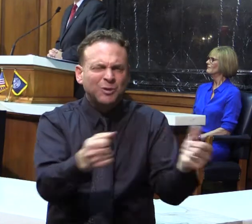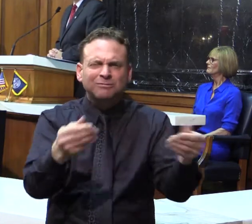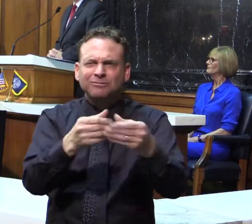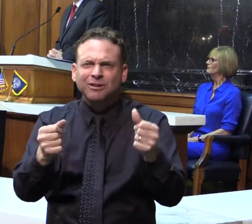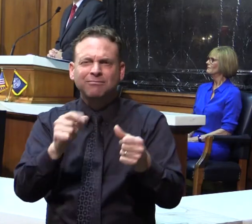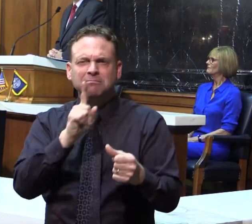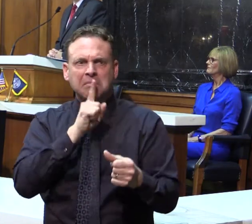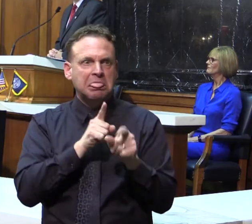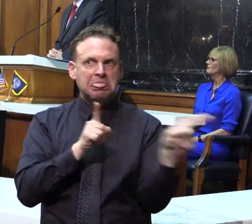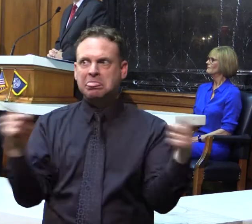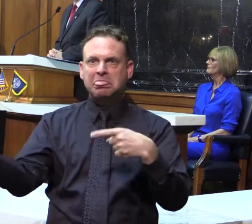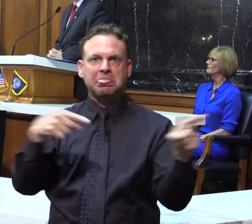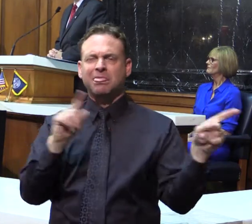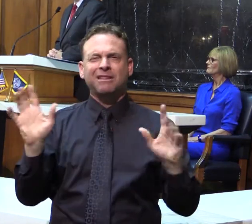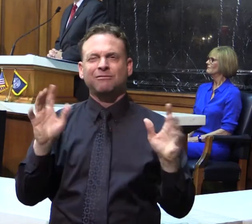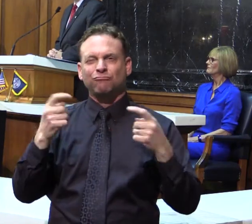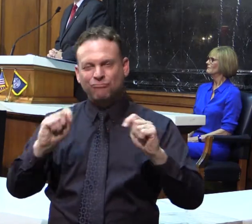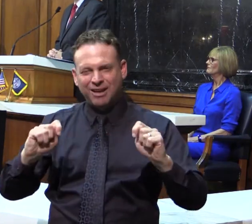each other down.